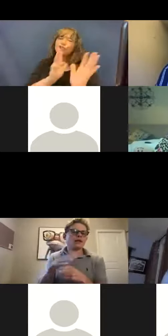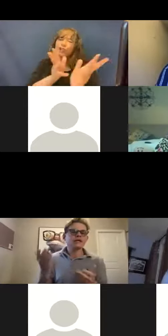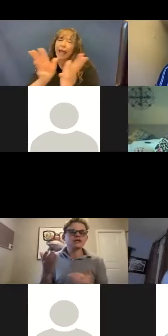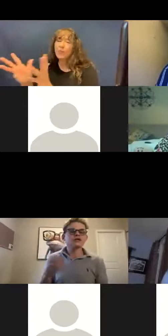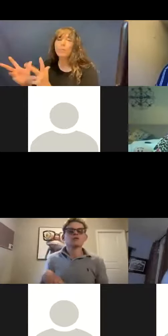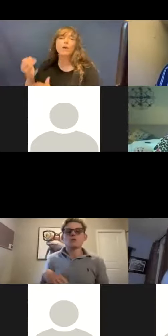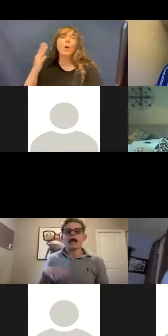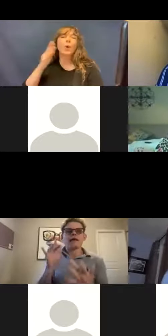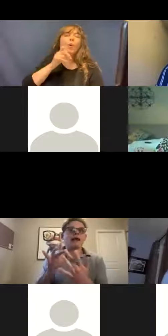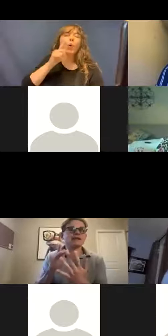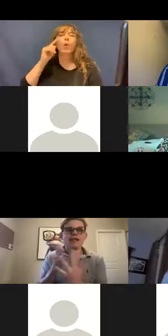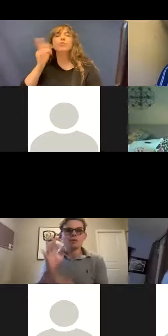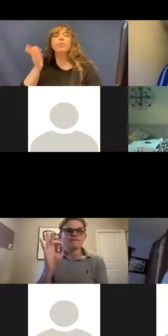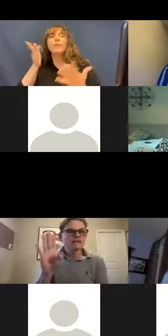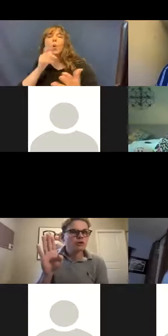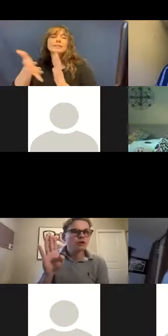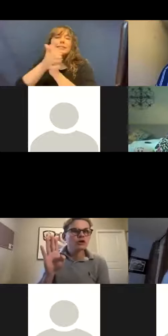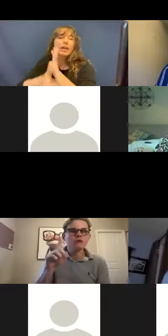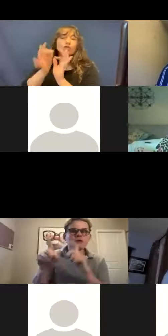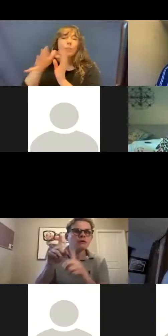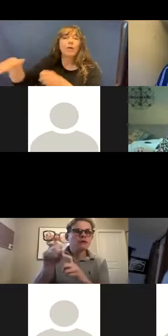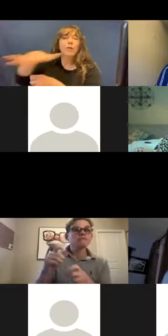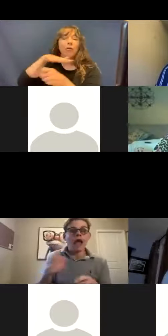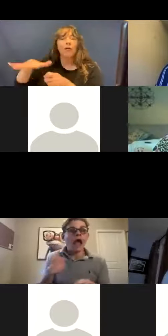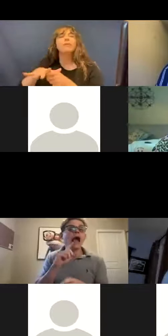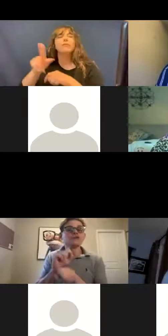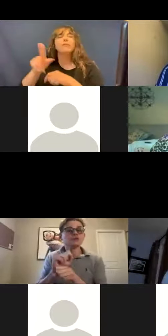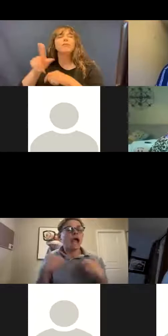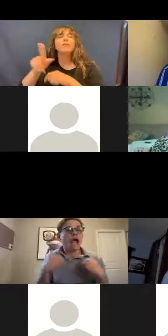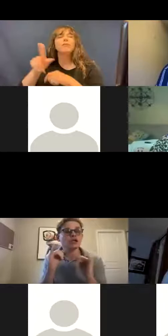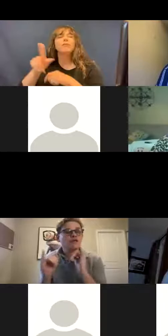thought were the skilled interpreters in the area. Then I contacted them through Facebook.